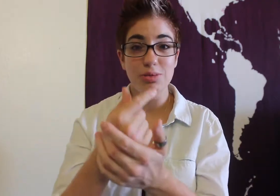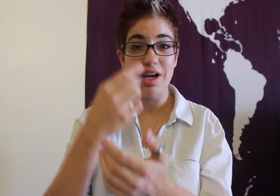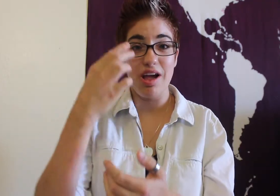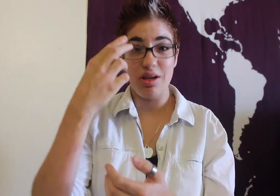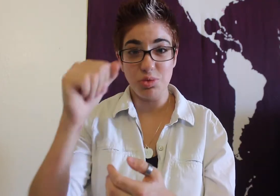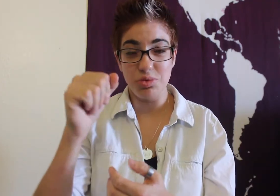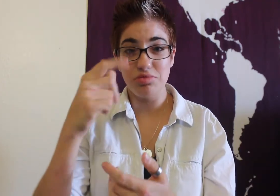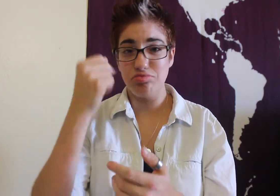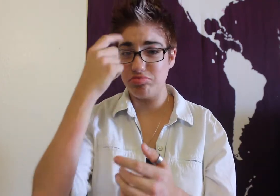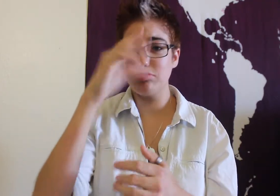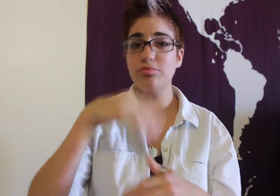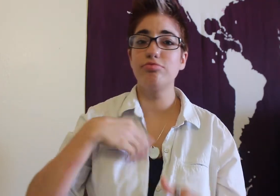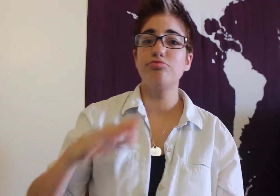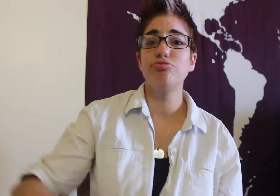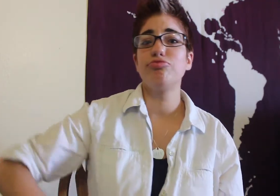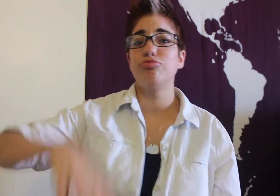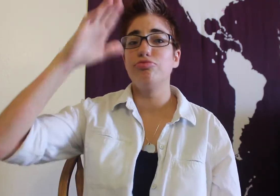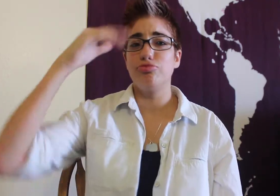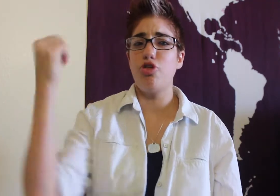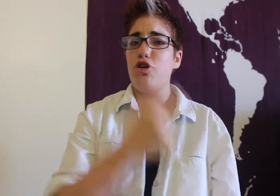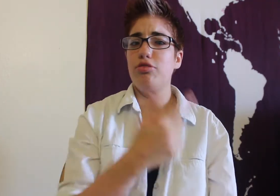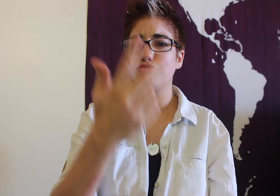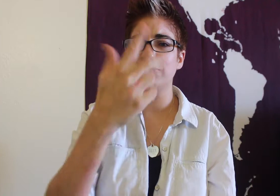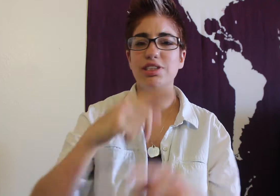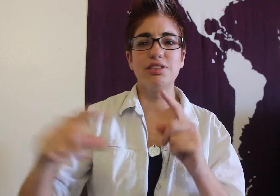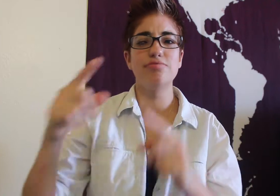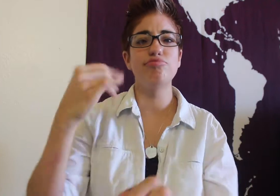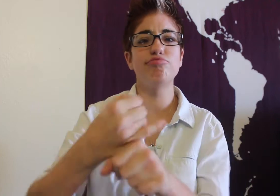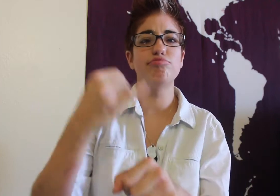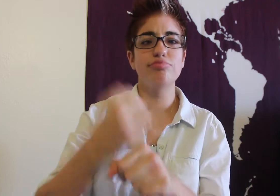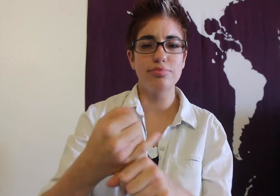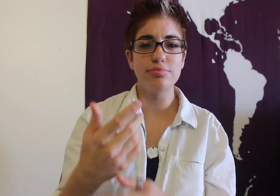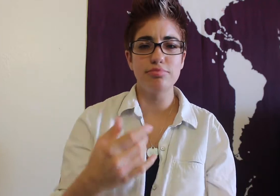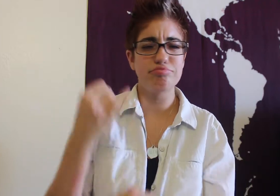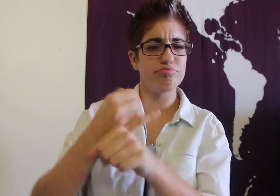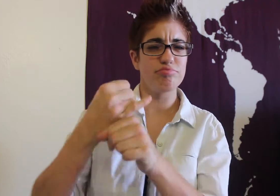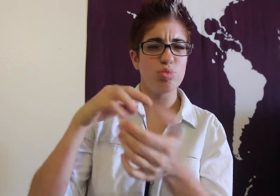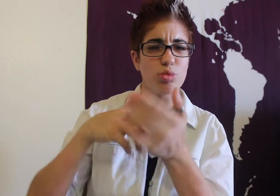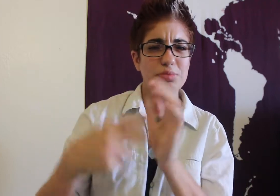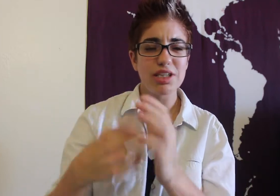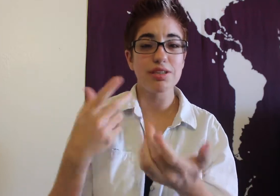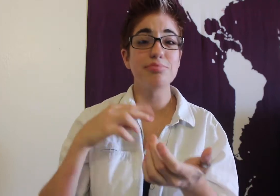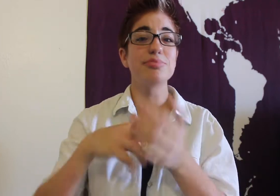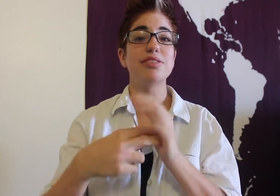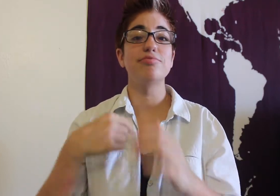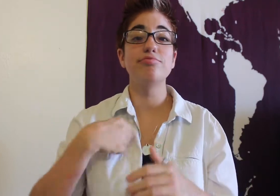I graduated high school after attending to three different residential schools for the Deaf. What does residential school for the deaf means?